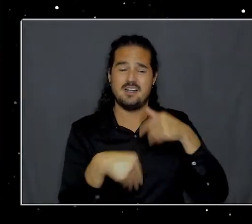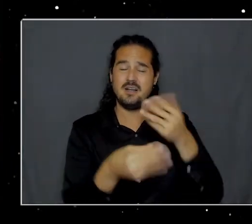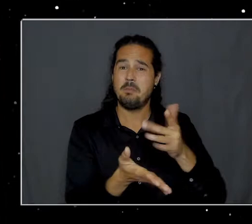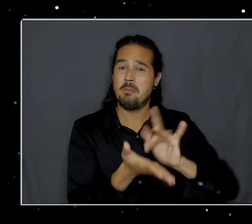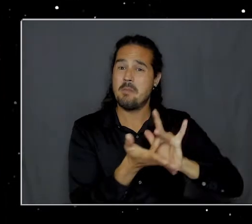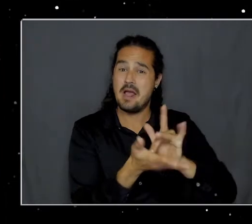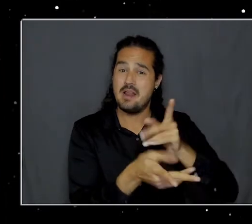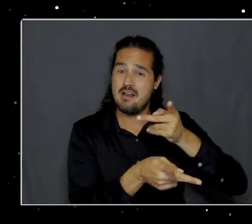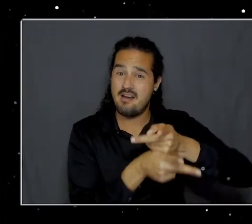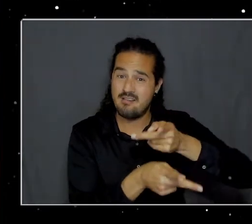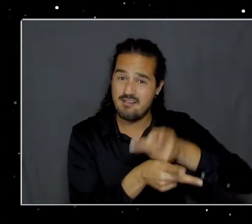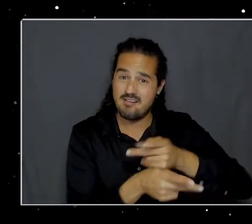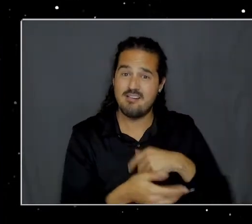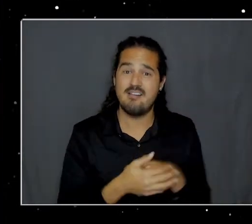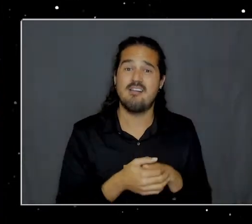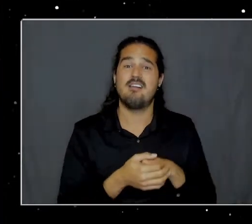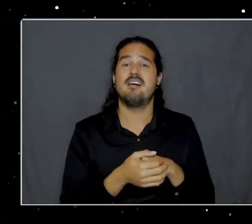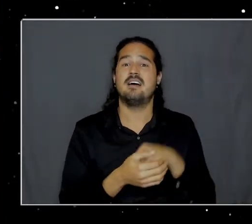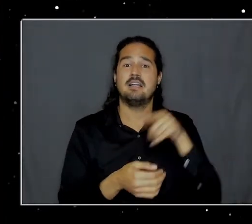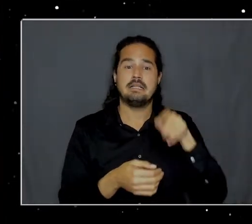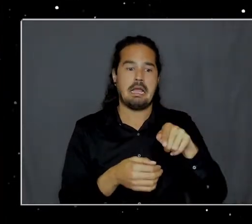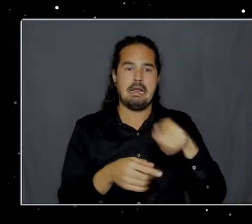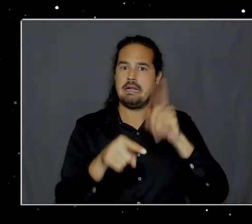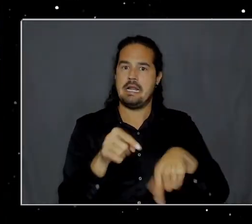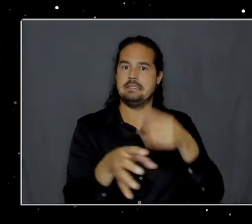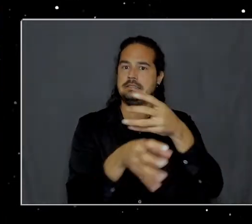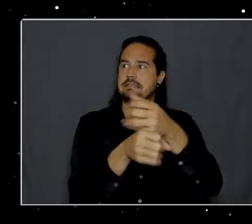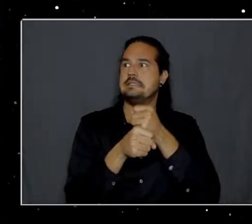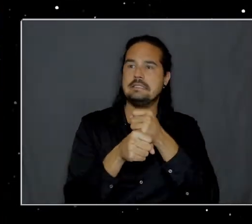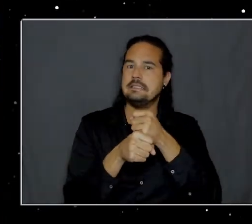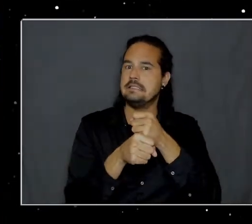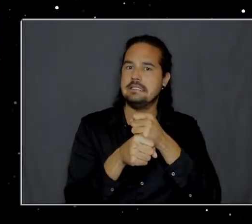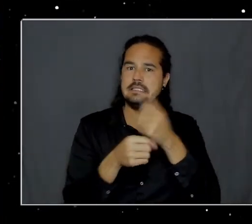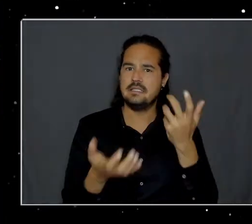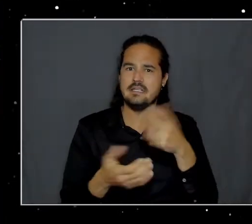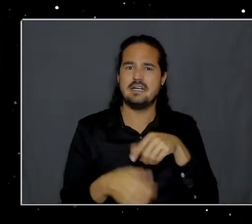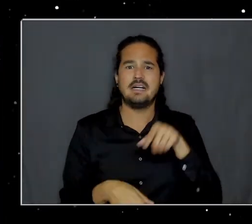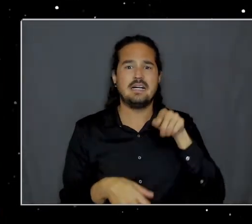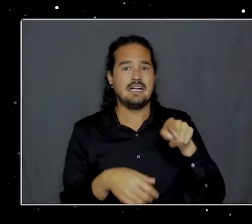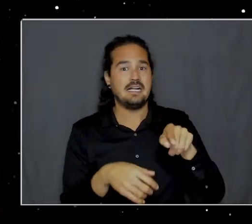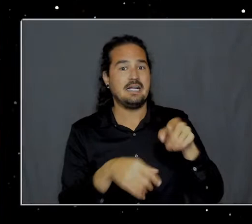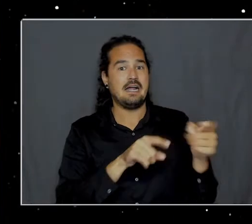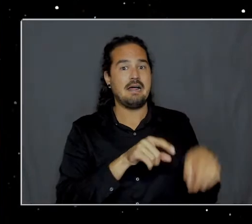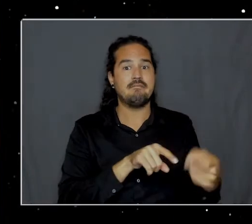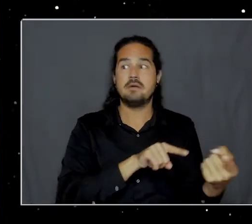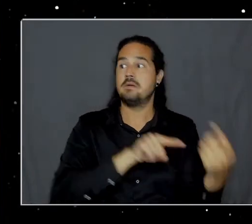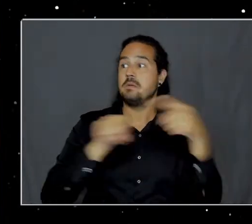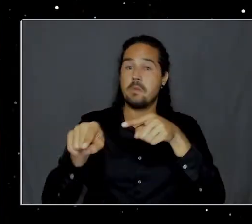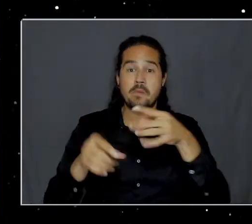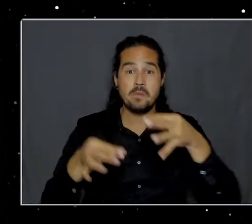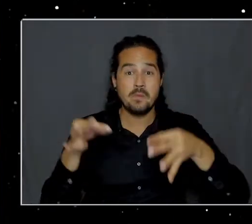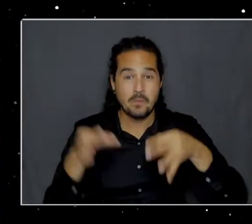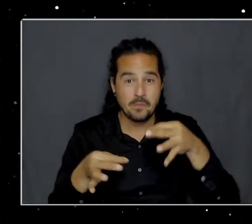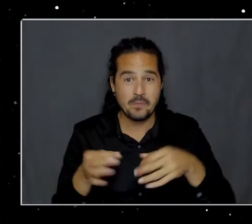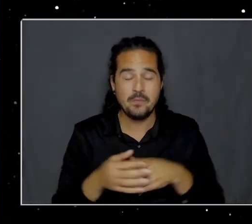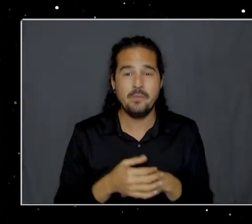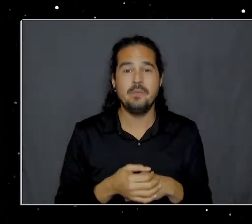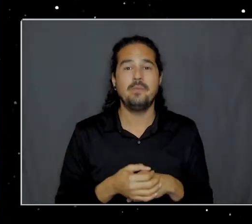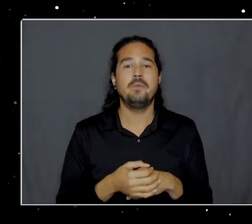OTHERWISE GET, ASSURING THAT